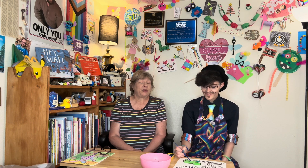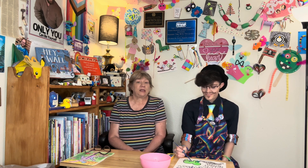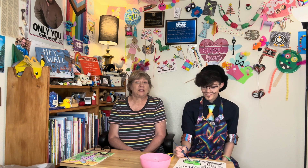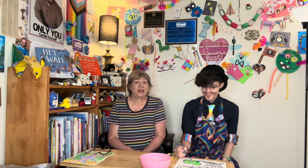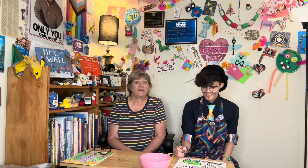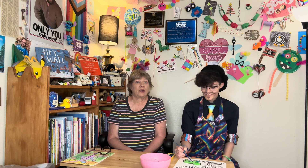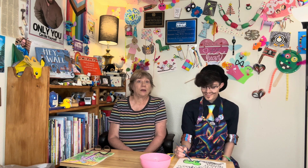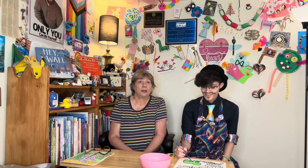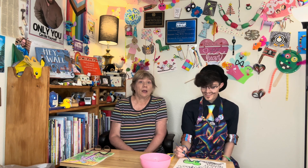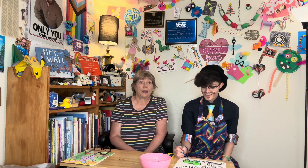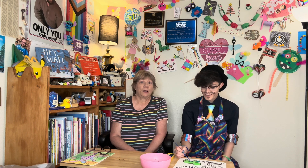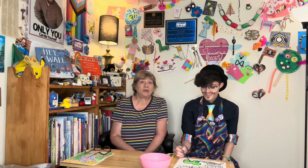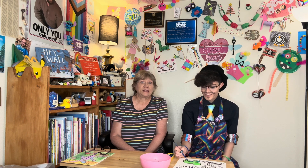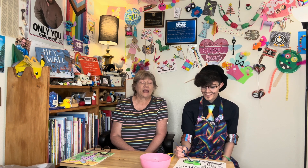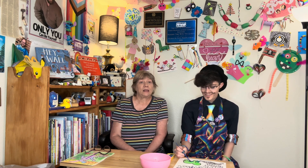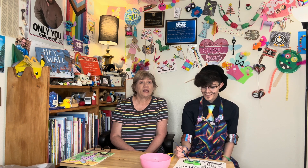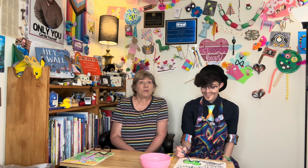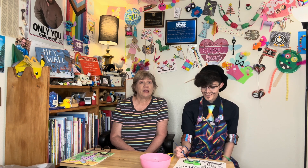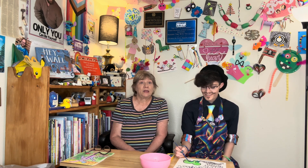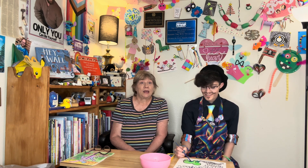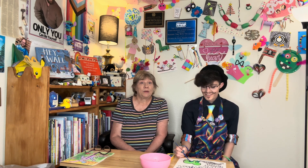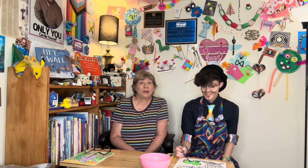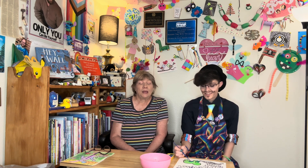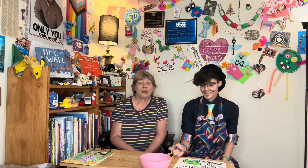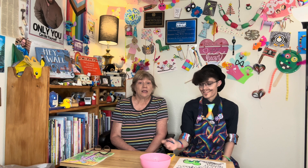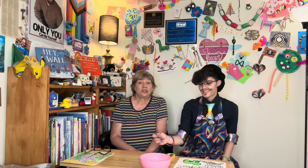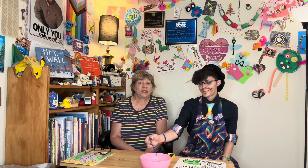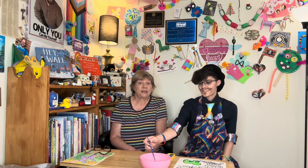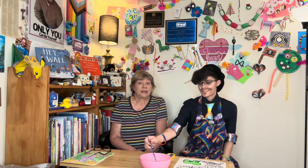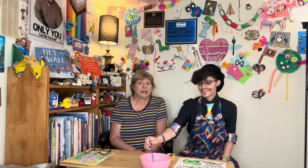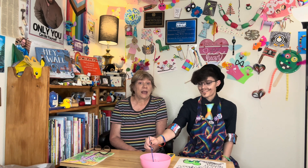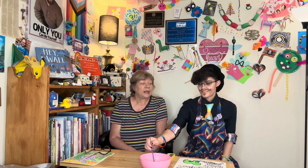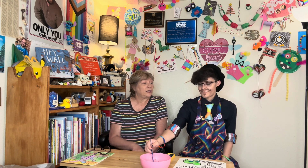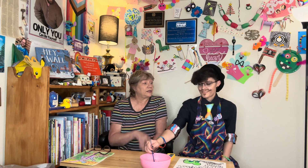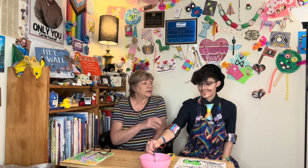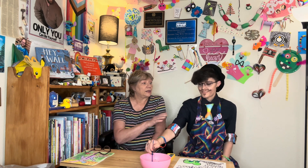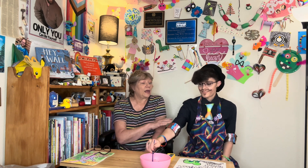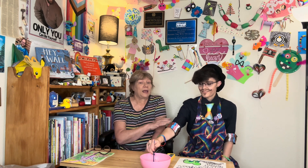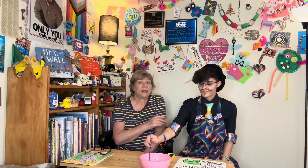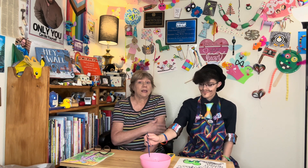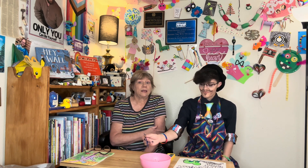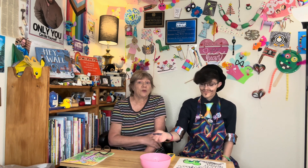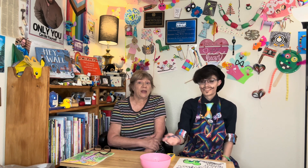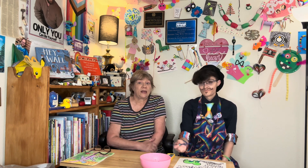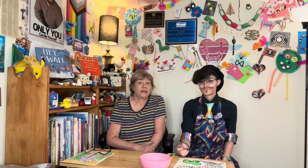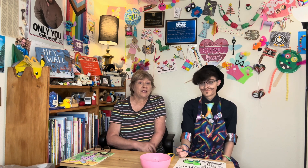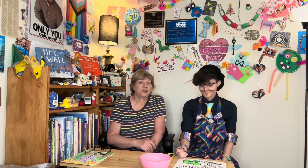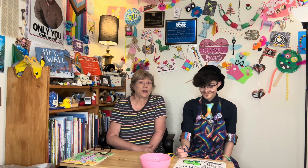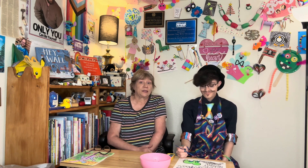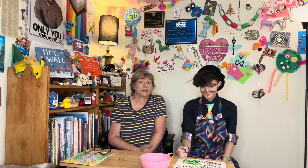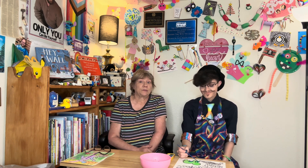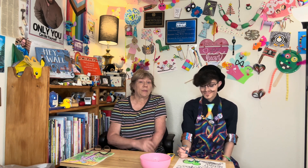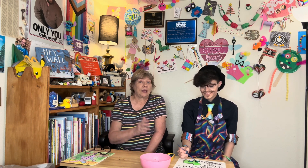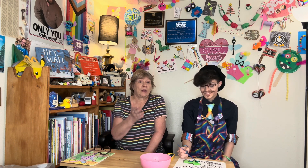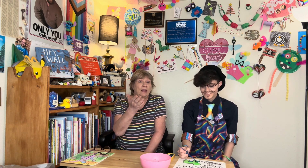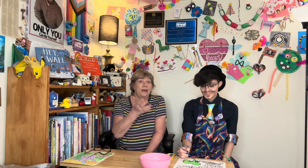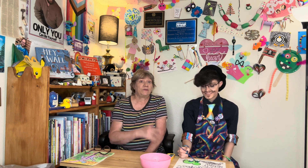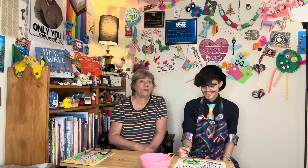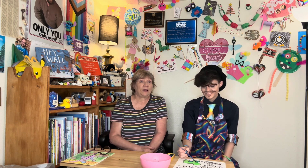have our our Miss Cali come in. She and Kai created this dress, and I'll have...